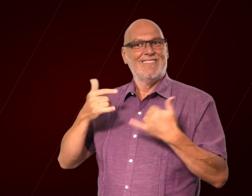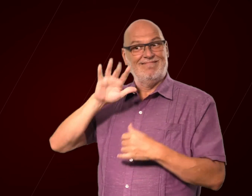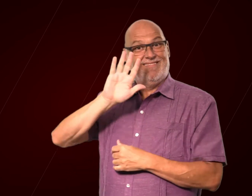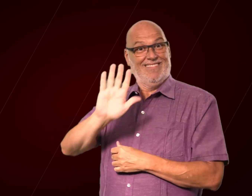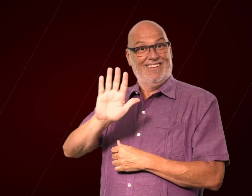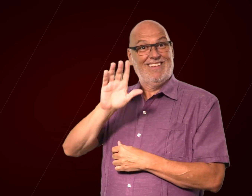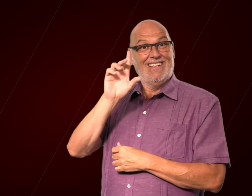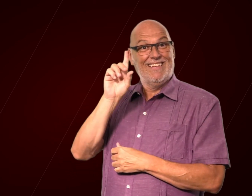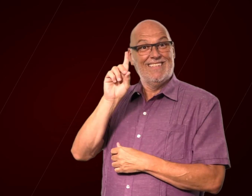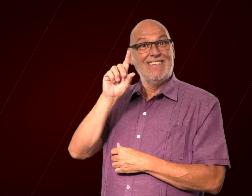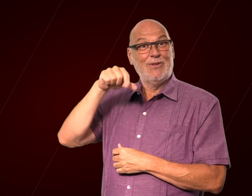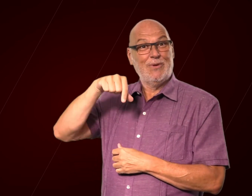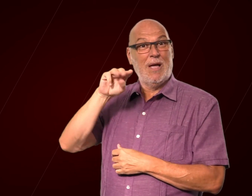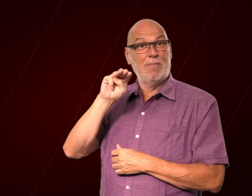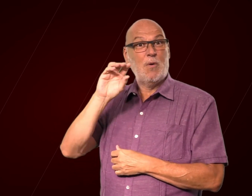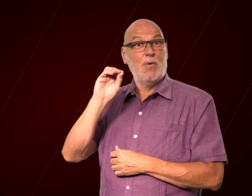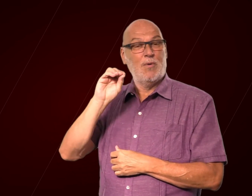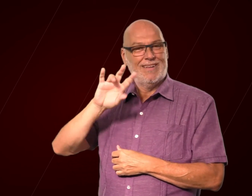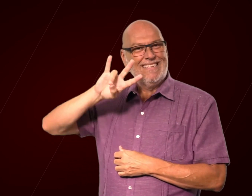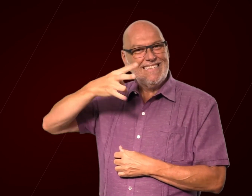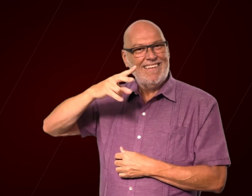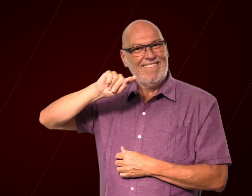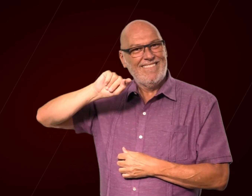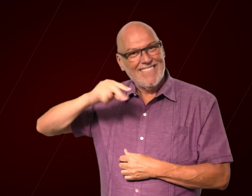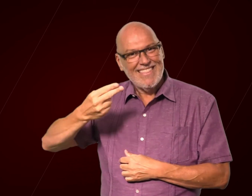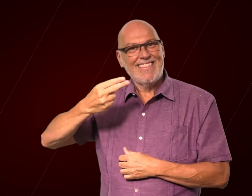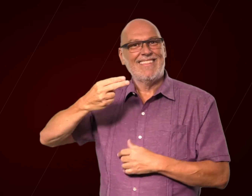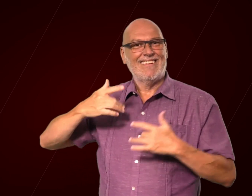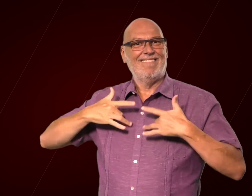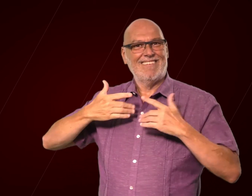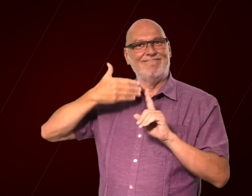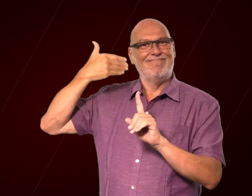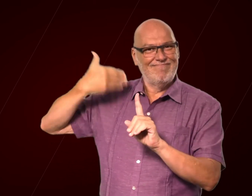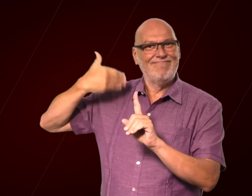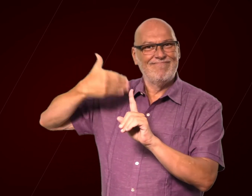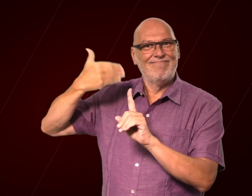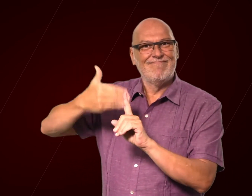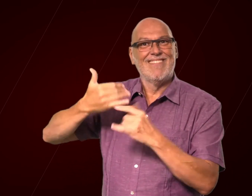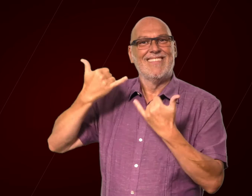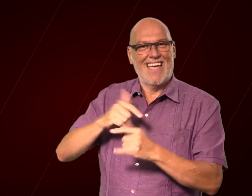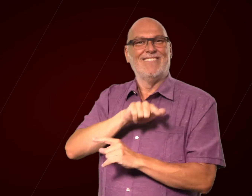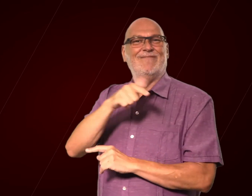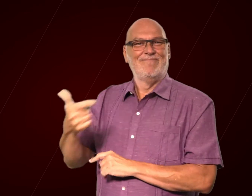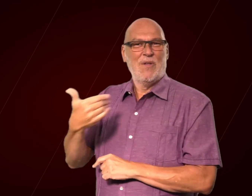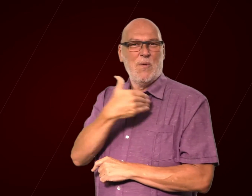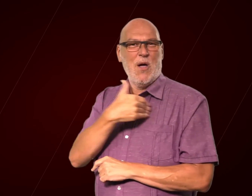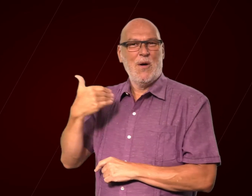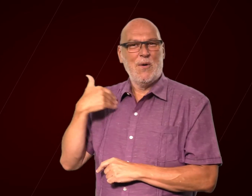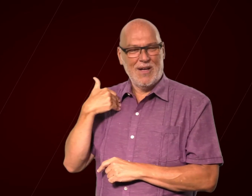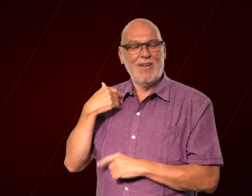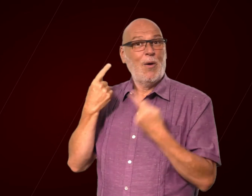This 7th event will be held in Toronto